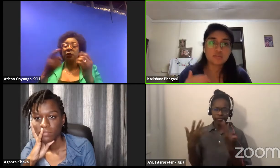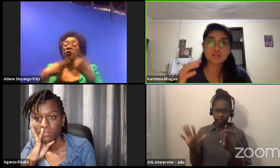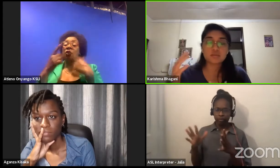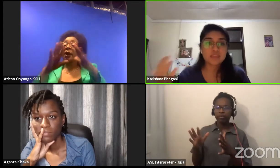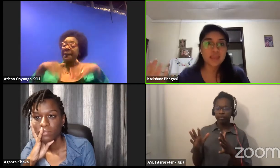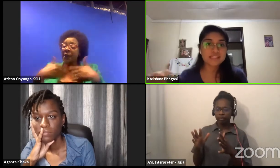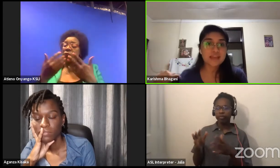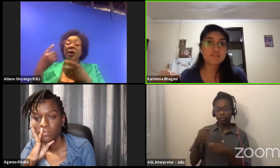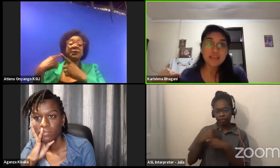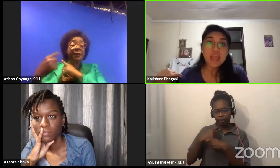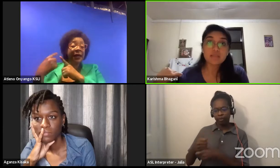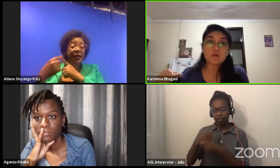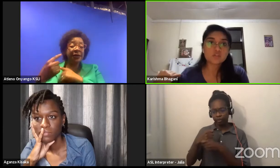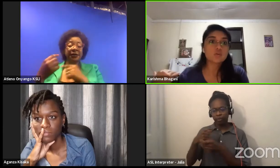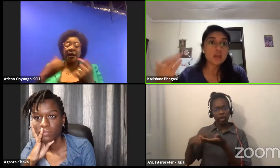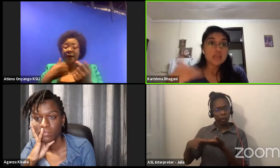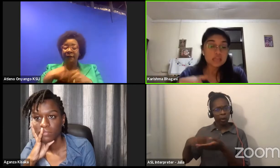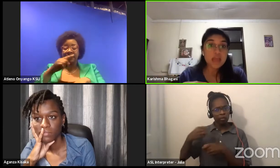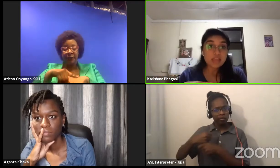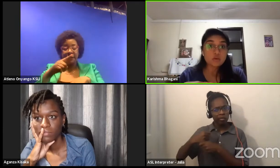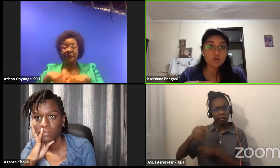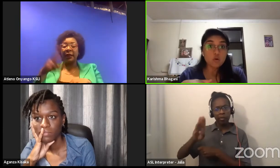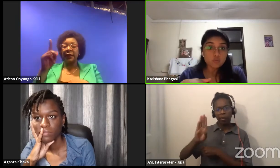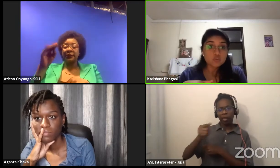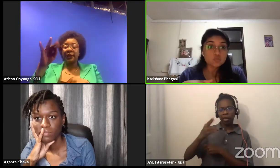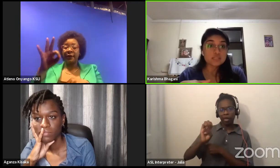Betrothal and with KTIF and then also in your own shoes